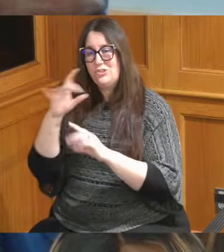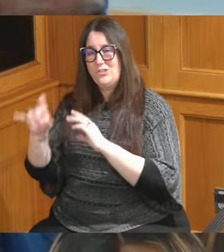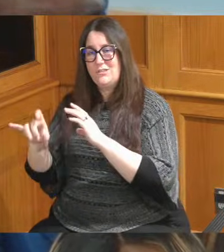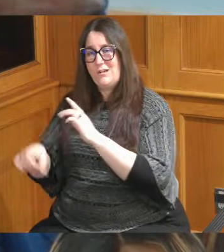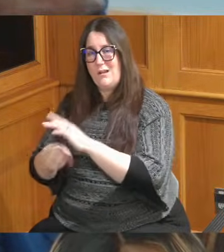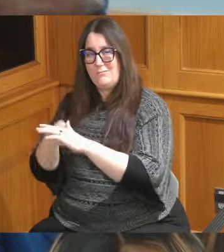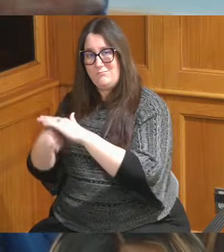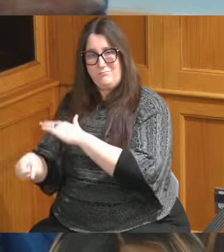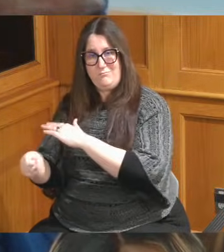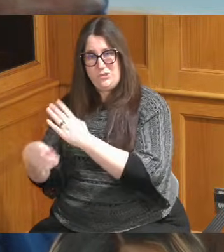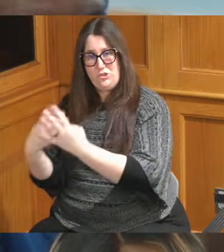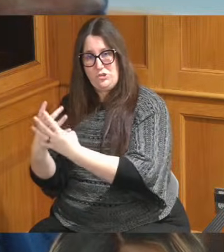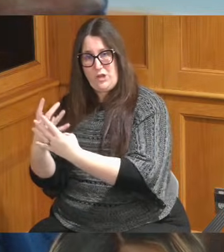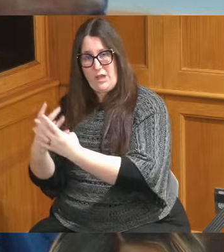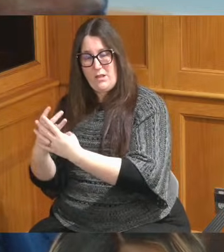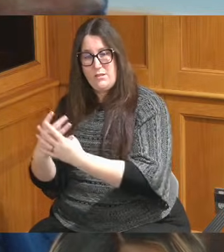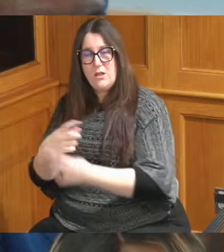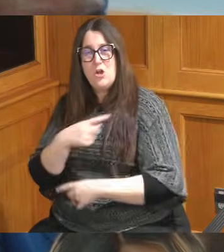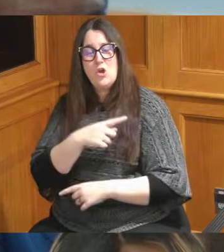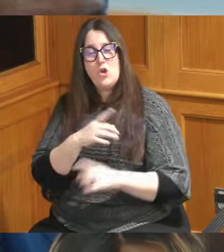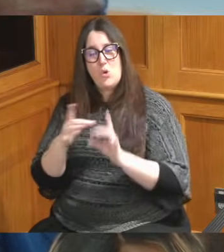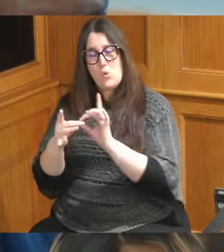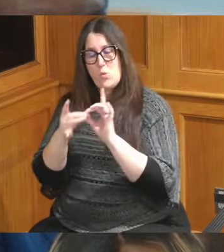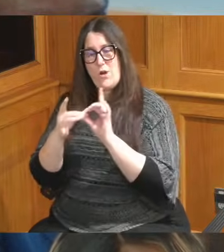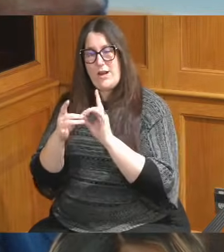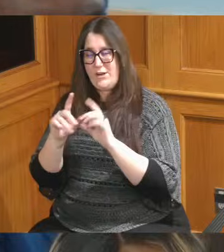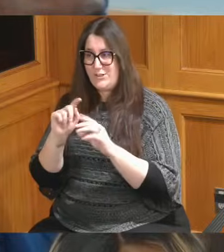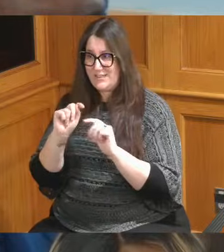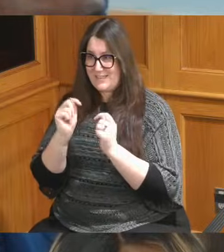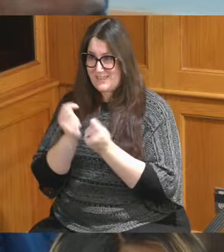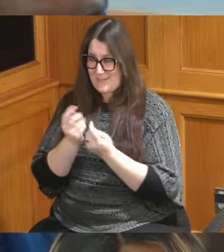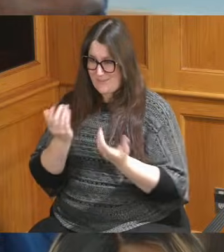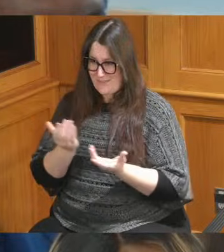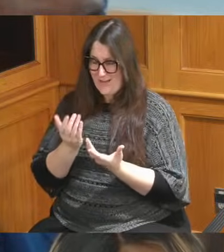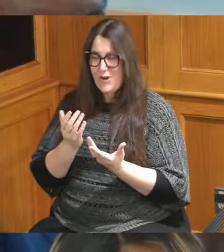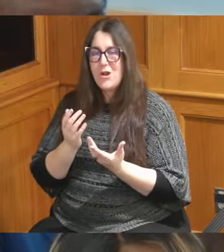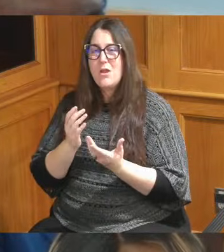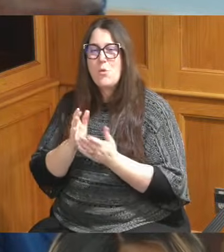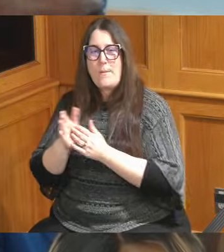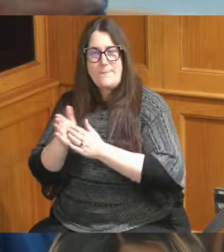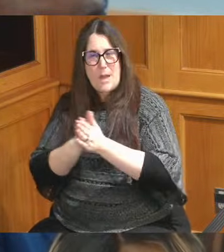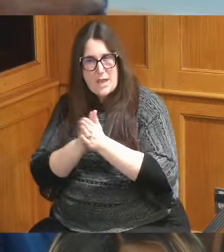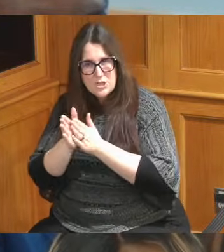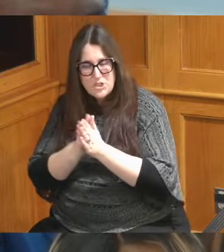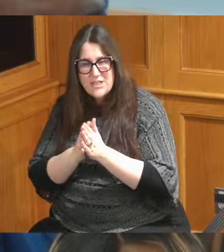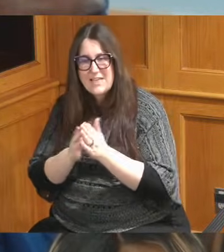re-entry coordinators, some of the team members are here, who passionately assist justice involved